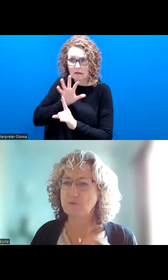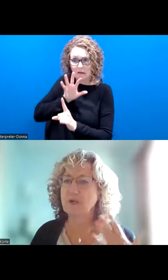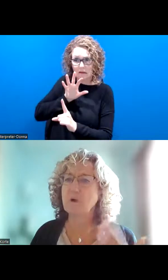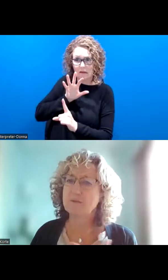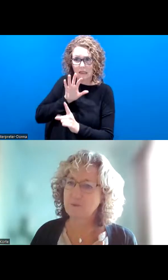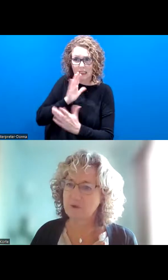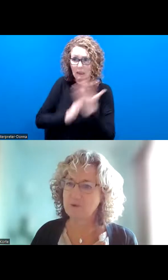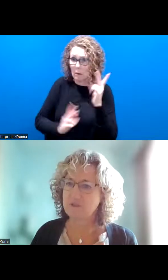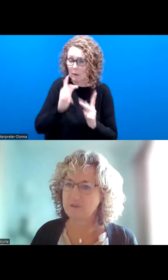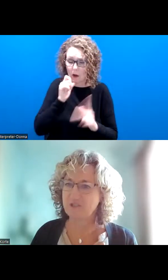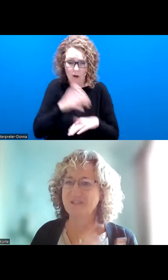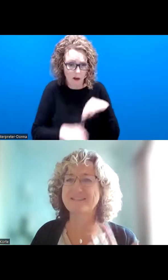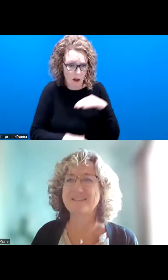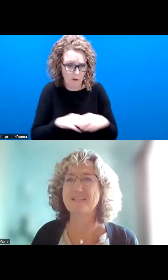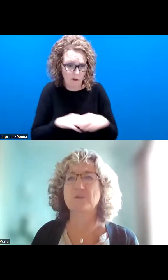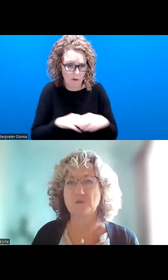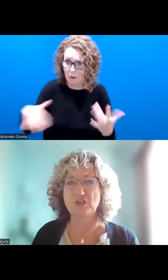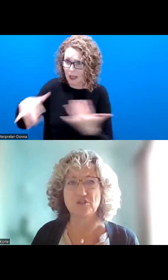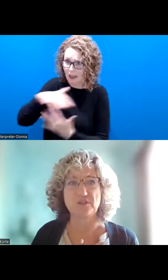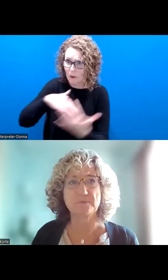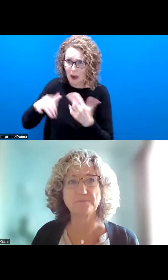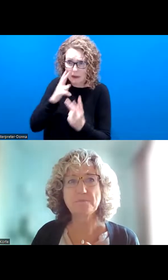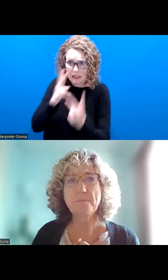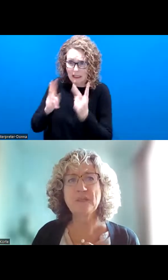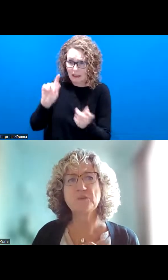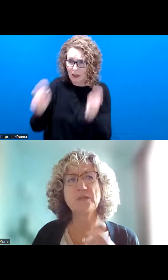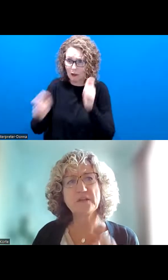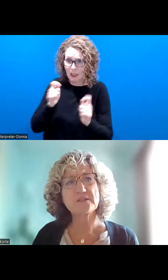And workers who live out of state, temporary workers with a non-immigrant